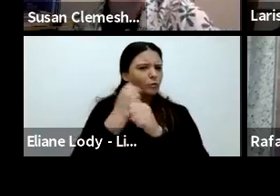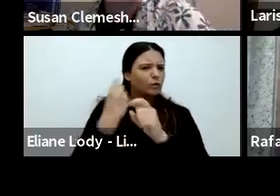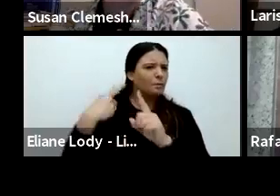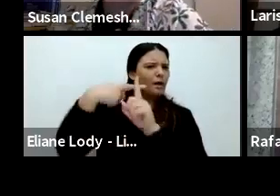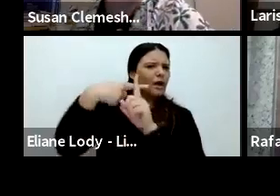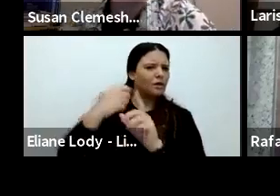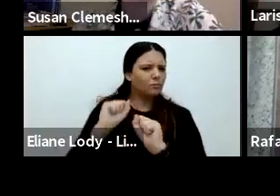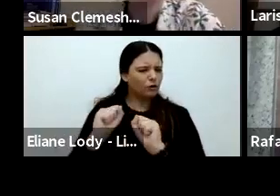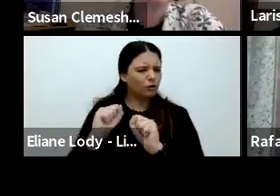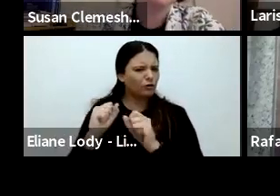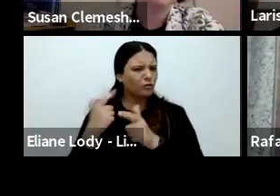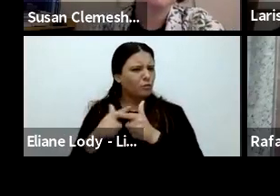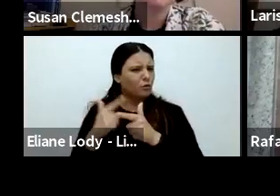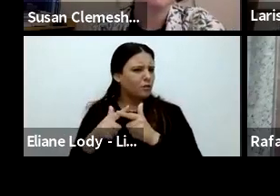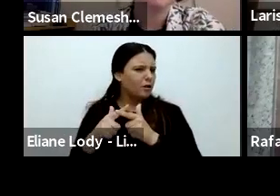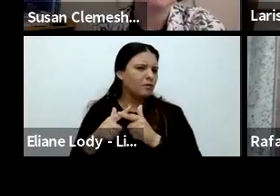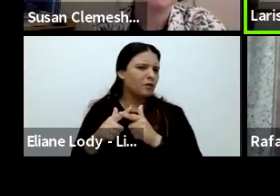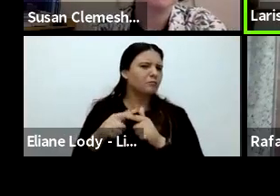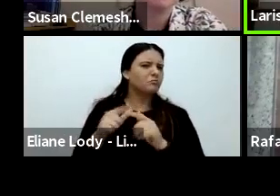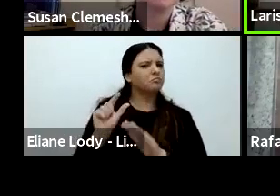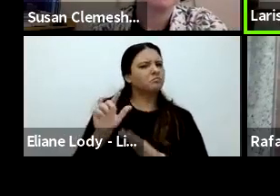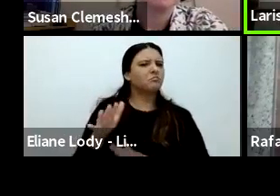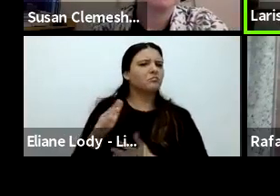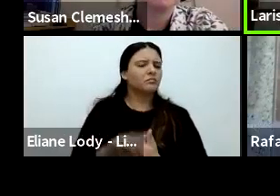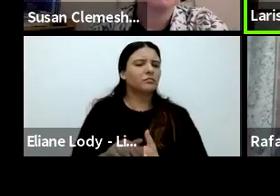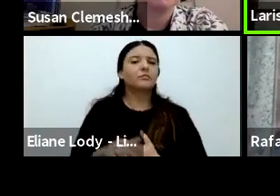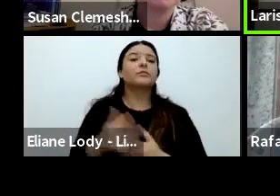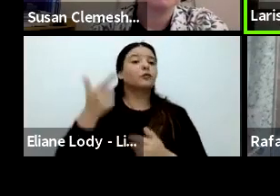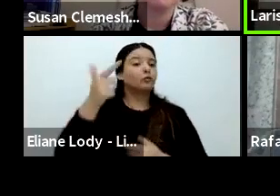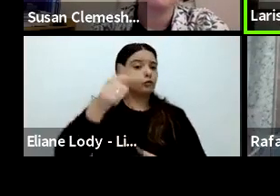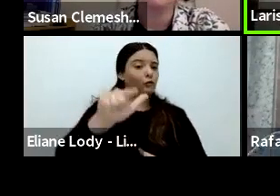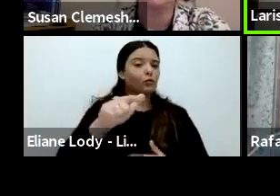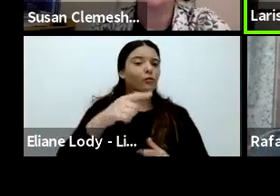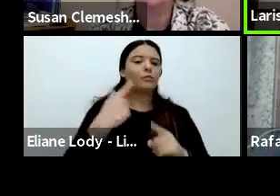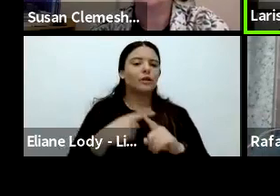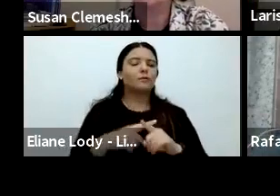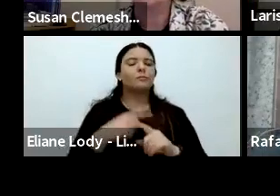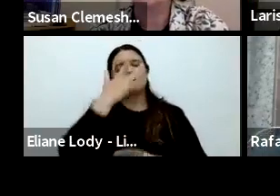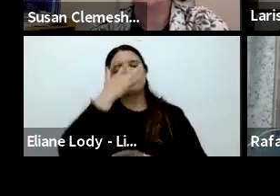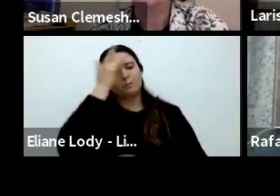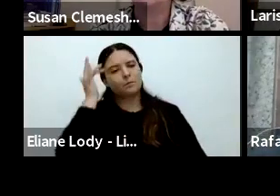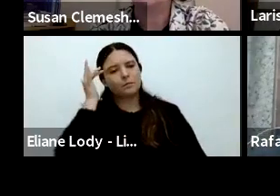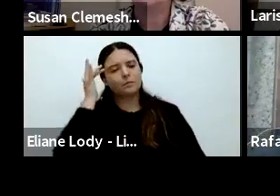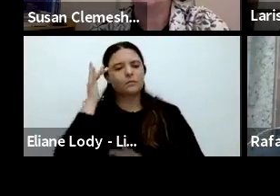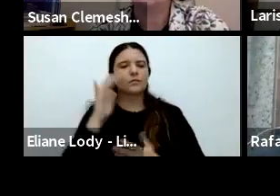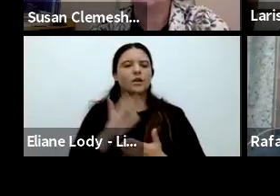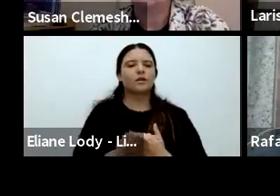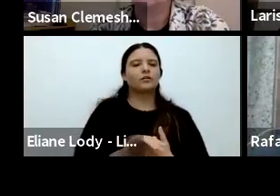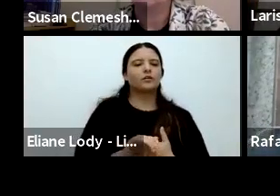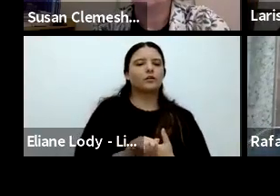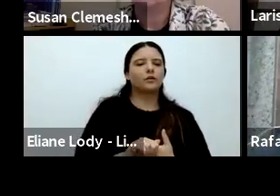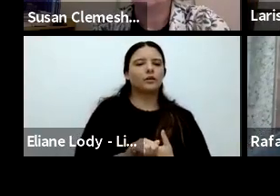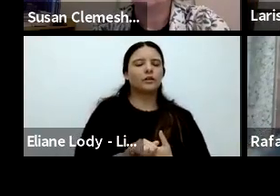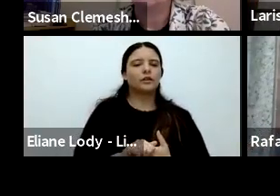a big part of the problem. We big part of the problem. We. again again, very. y few people in in few people in college of